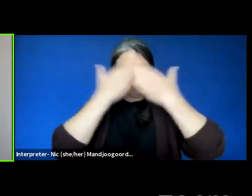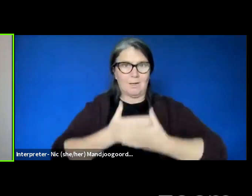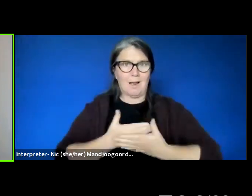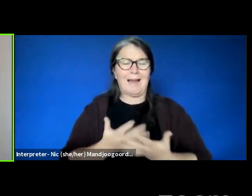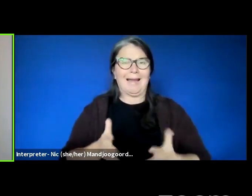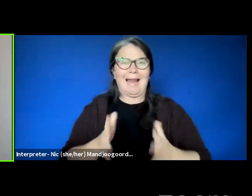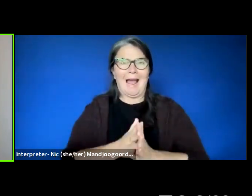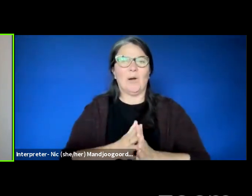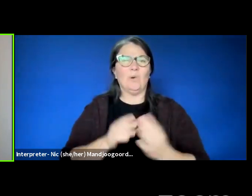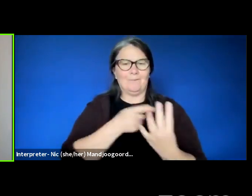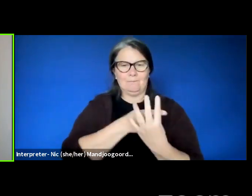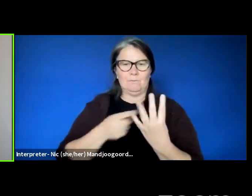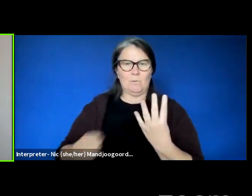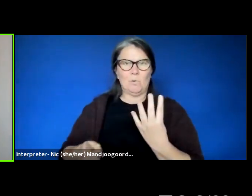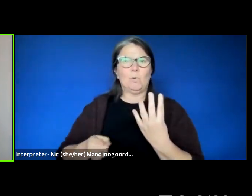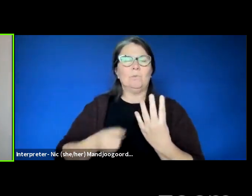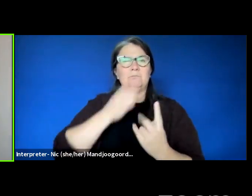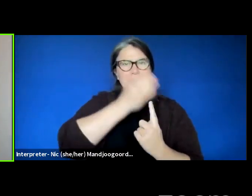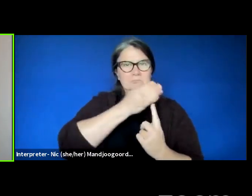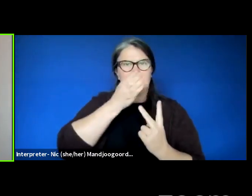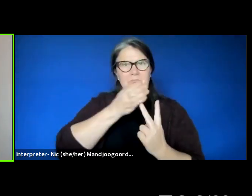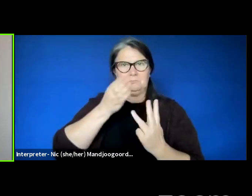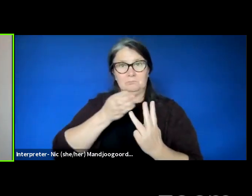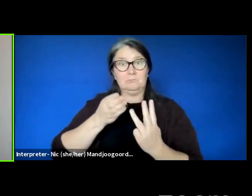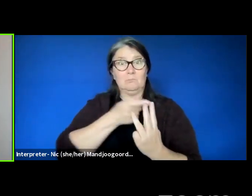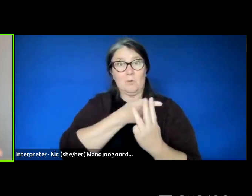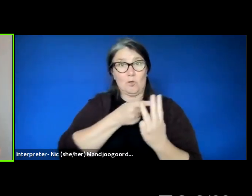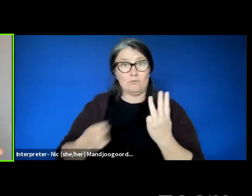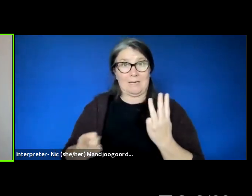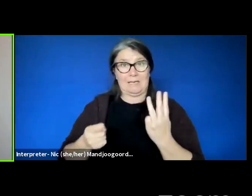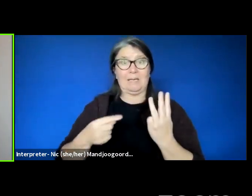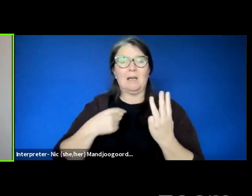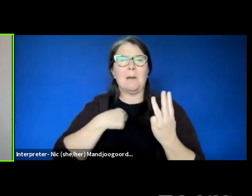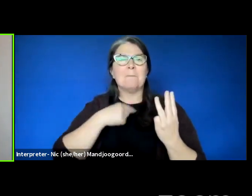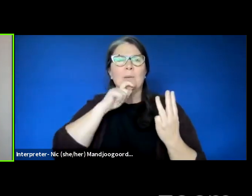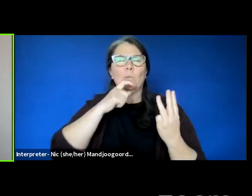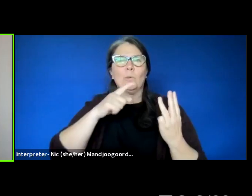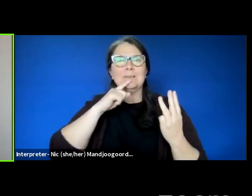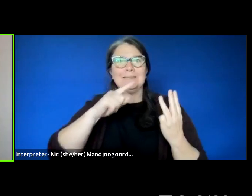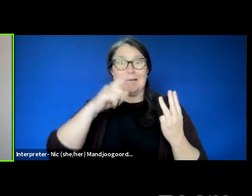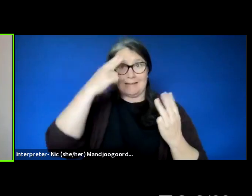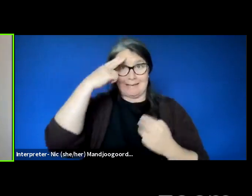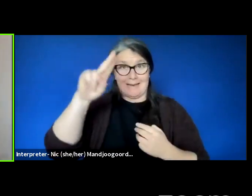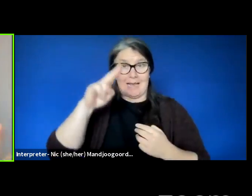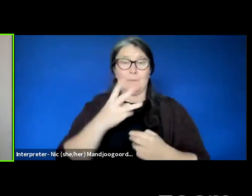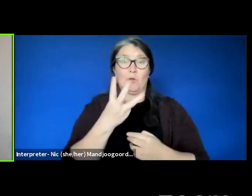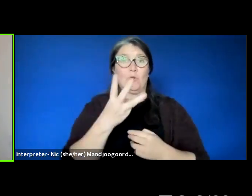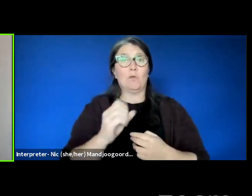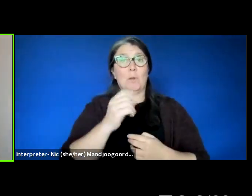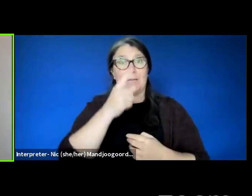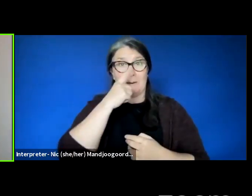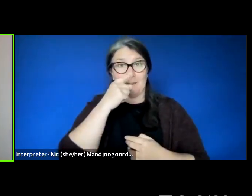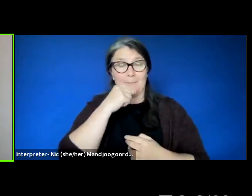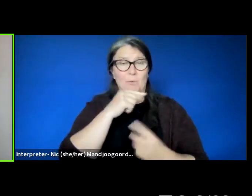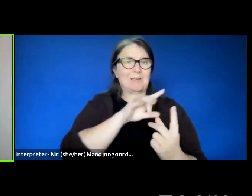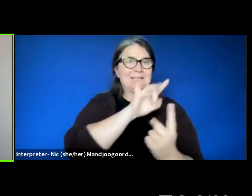to work in four stages with some wonderful entertainment in between each.